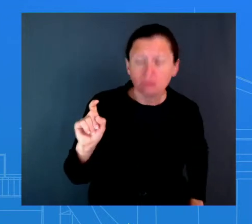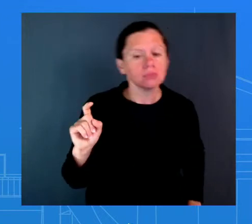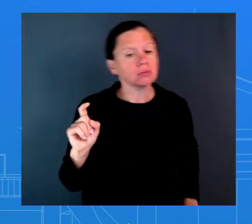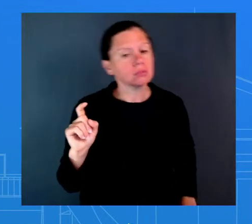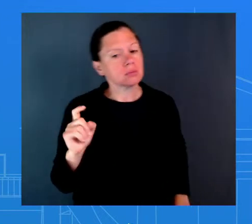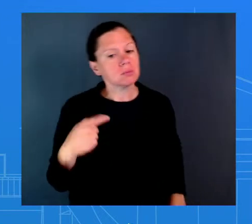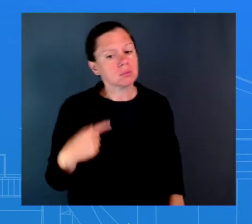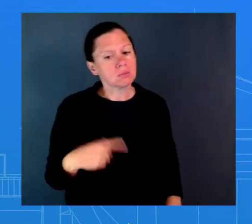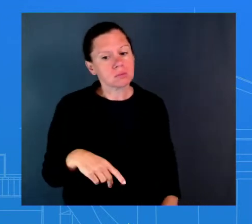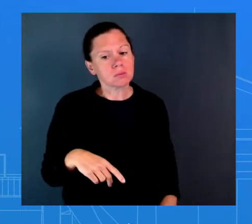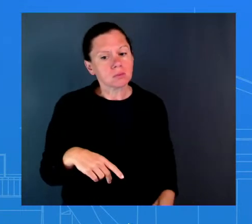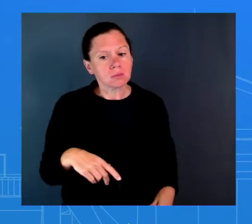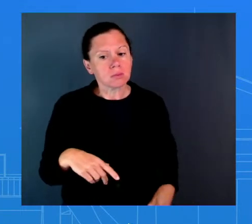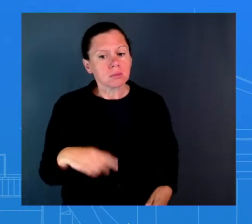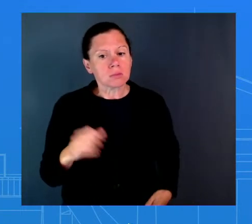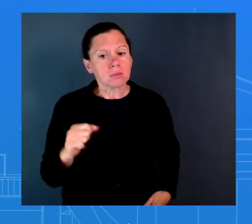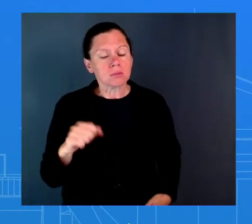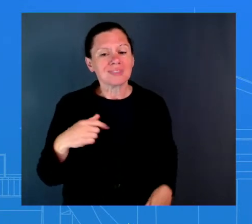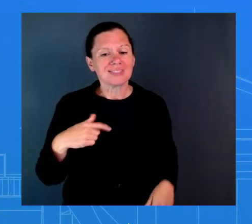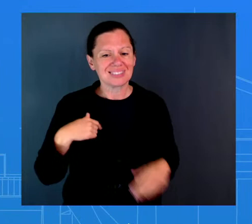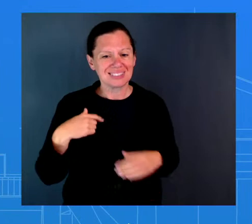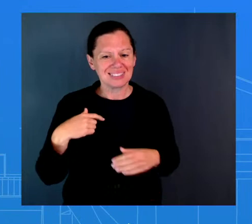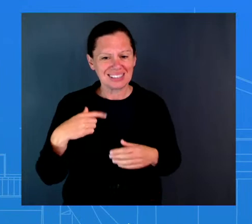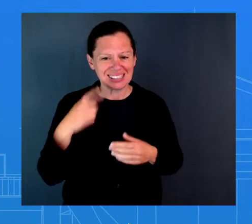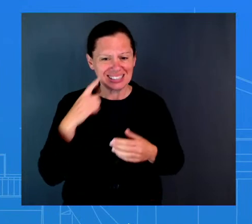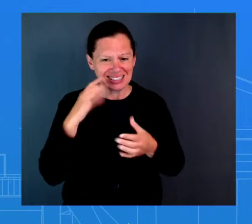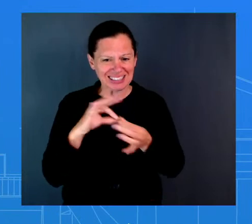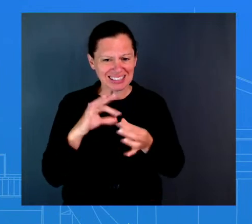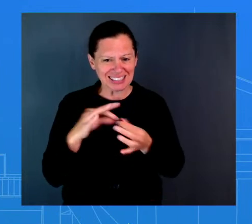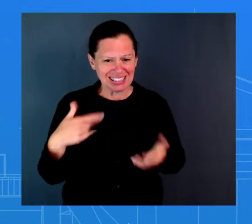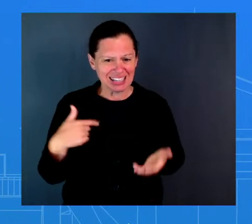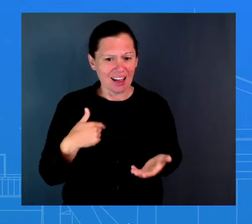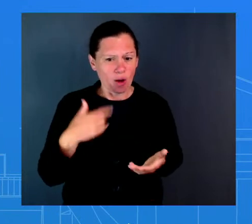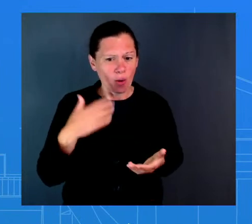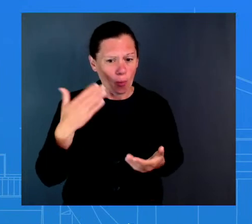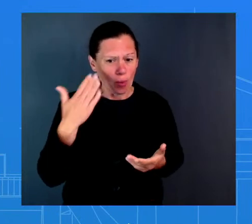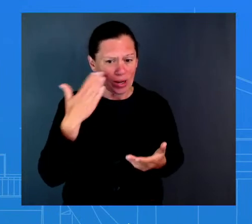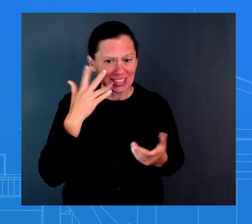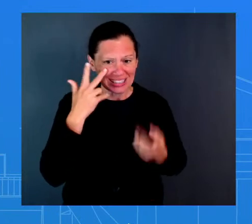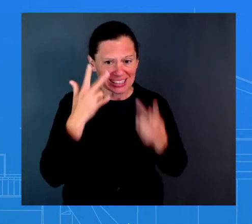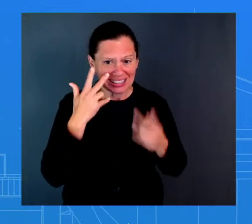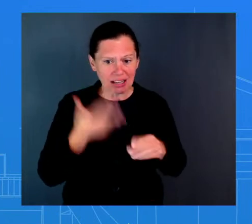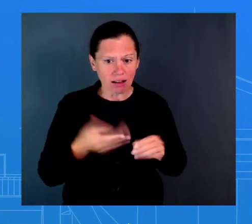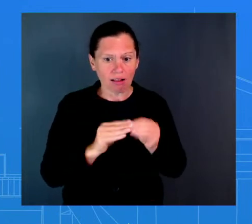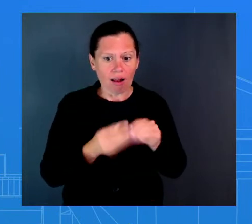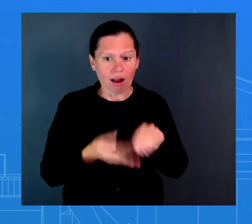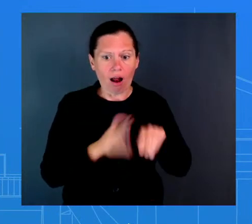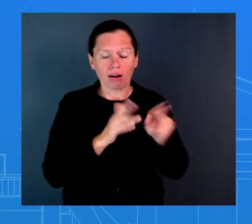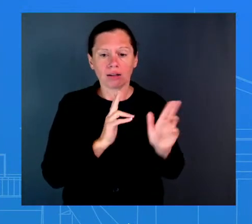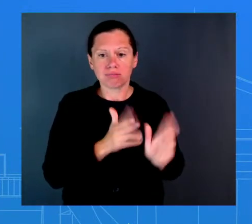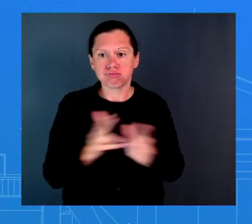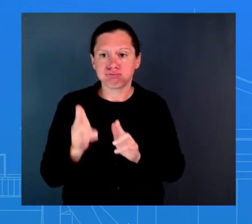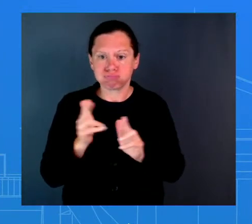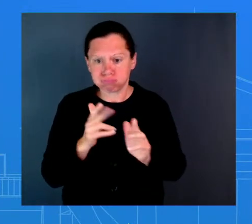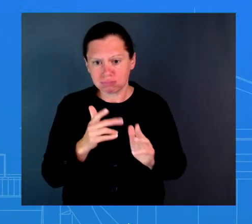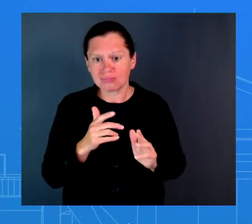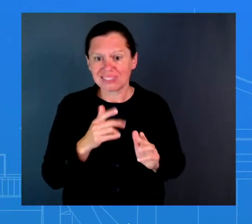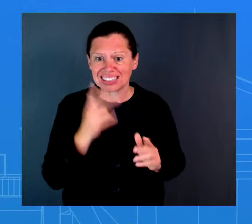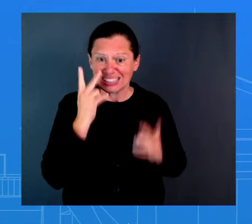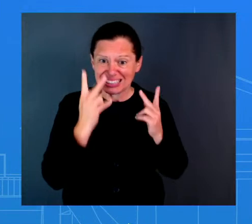We want to see a dramatic increase in artillery ammunition production. That is underway. It will take some time. We think there are other munitions